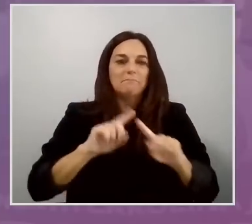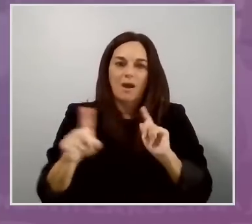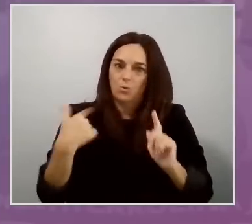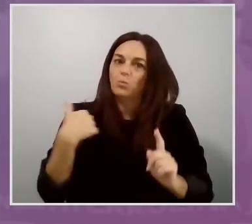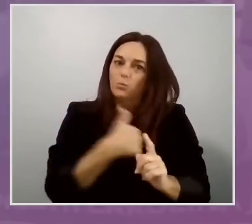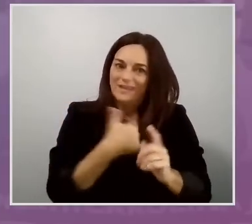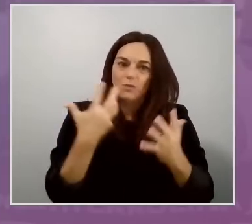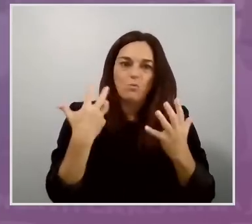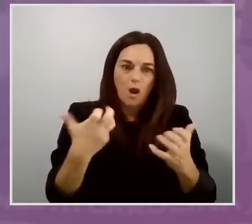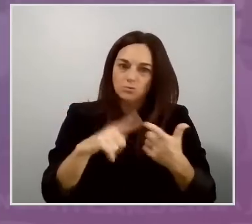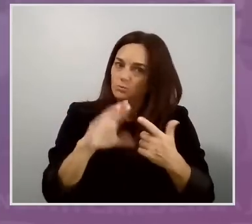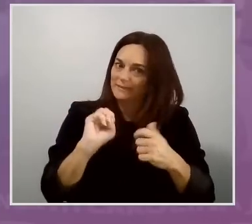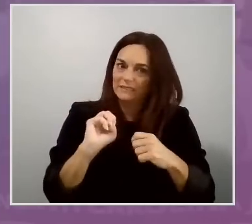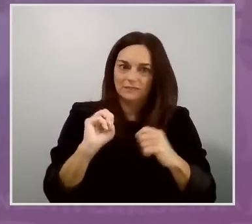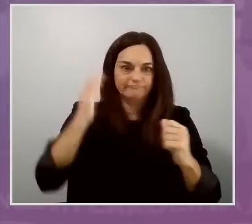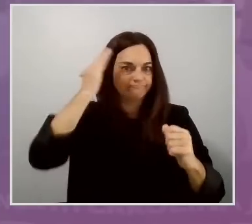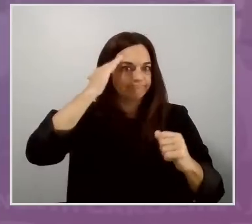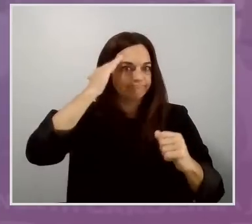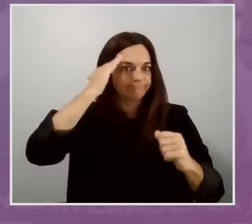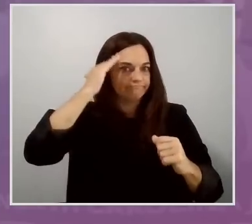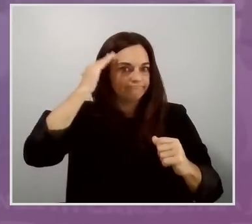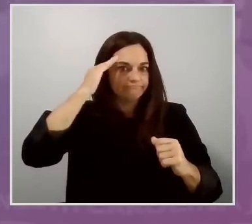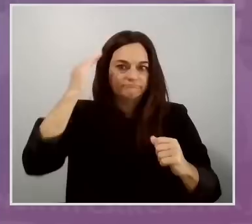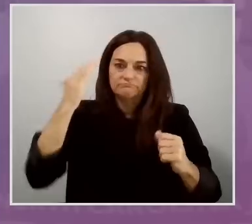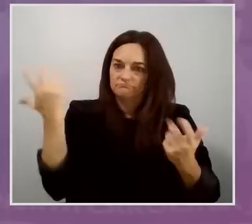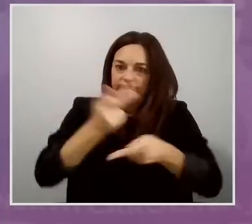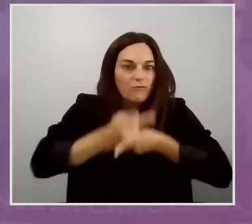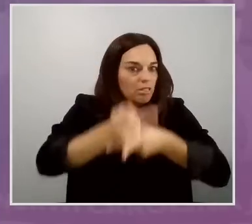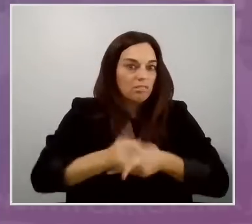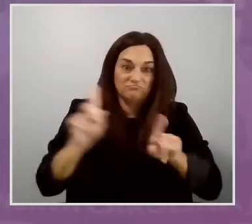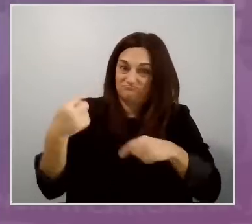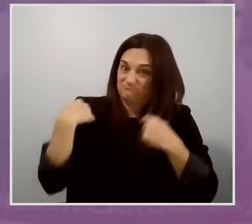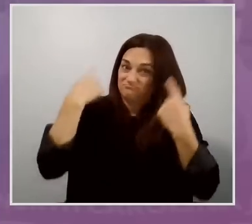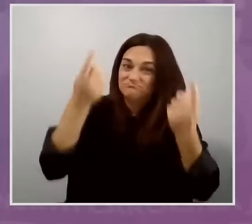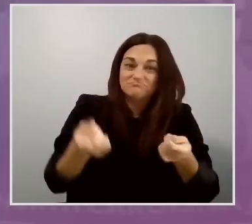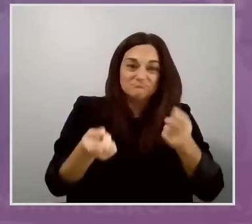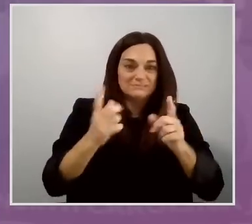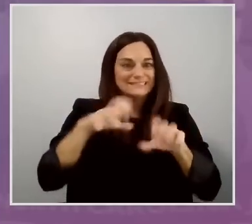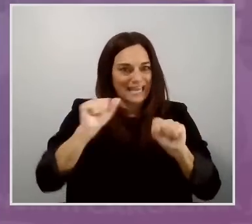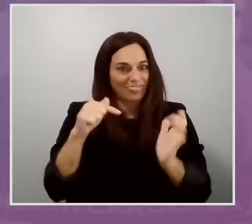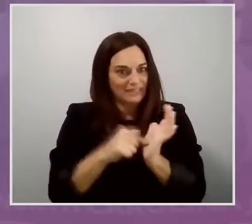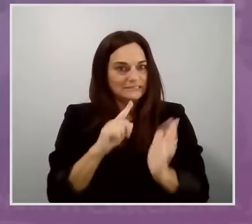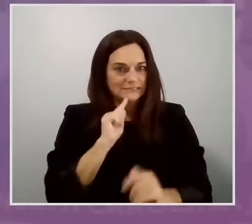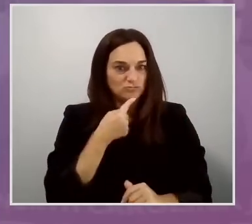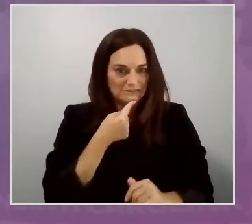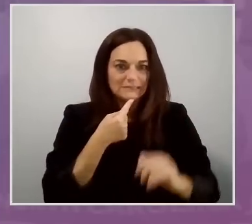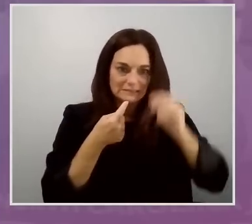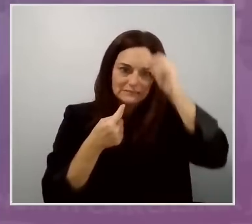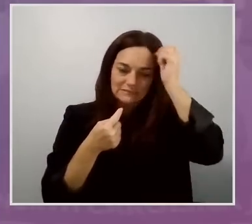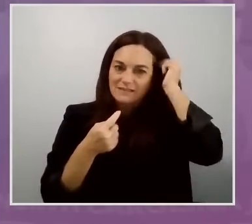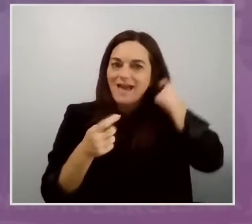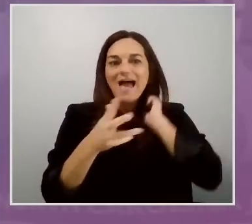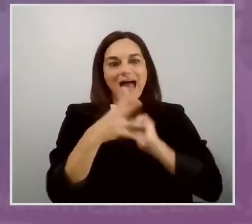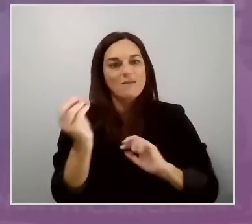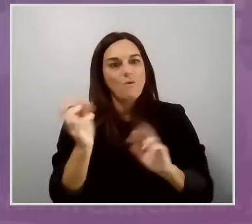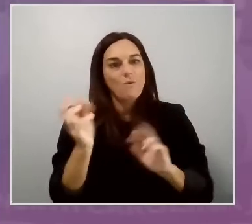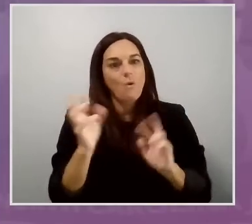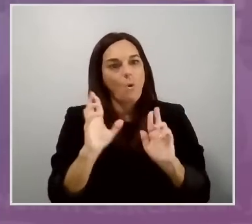ARE ALL NEGATIVE. AND I AM FINE. I'M GOOD. BUT WE WANT TO JUST BE CAUTIOUS BECAUSE THAT'S WHERE